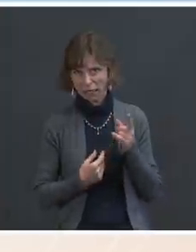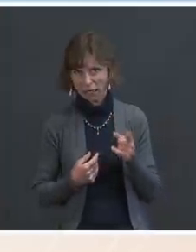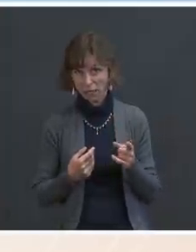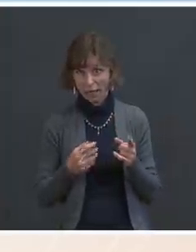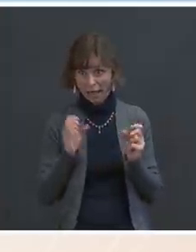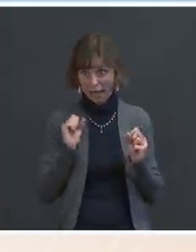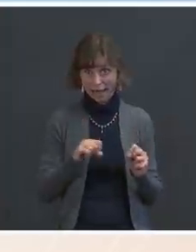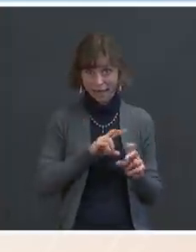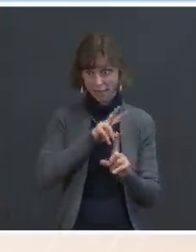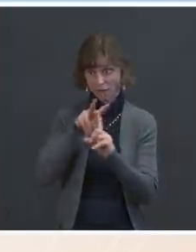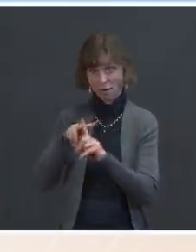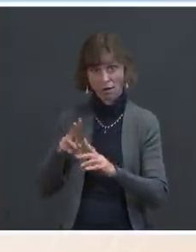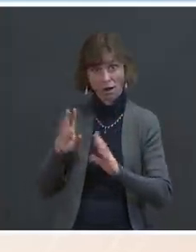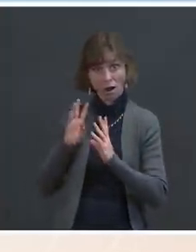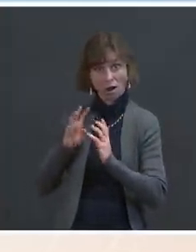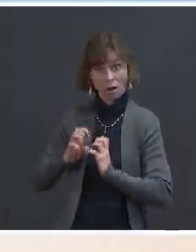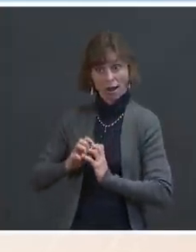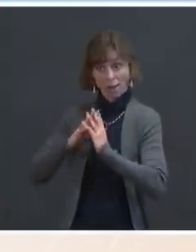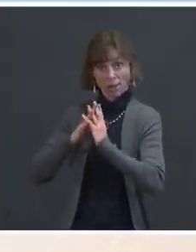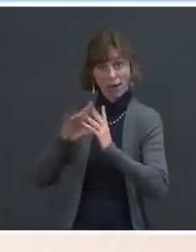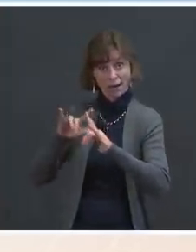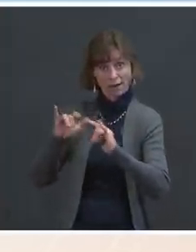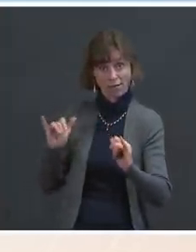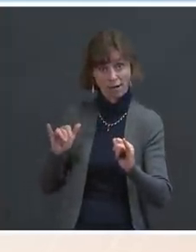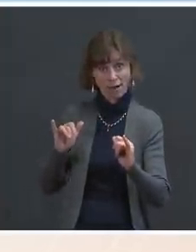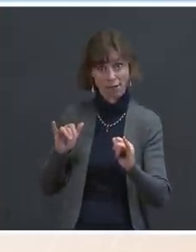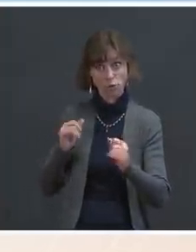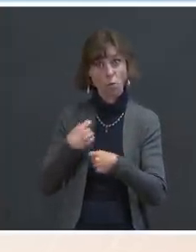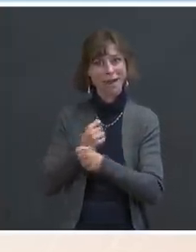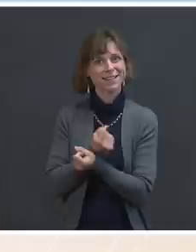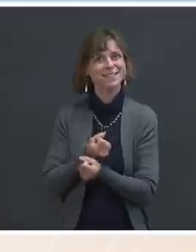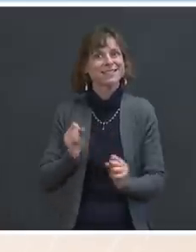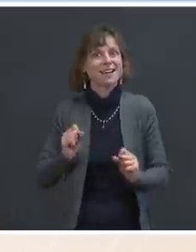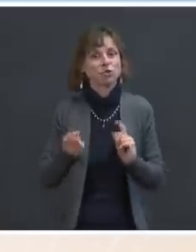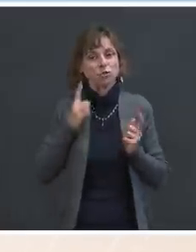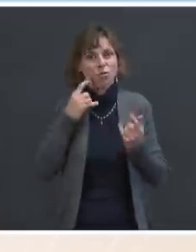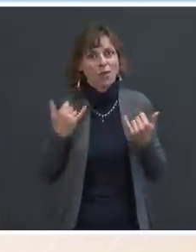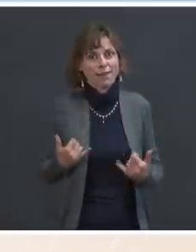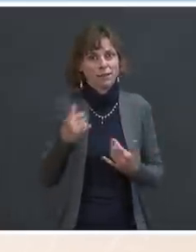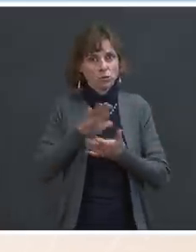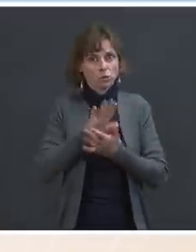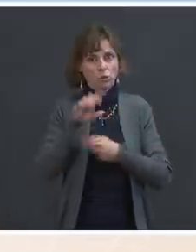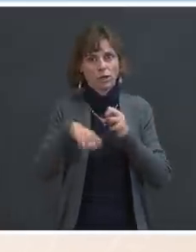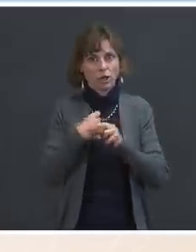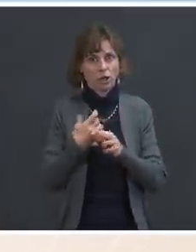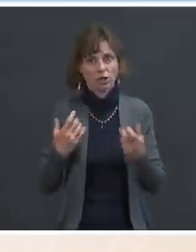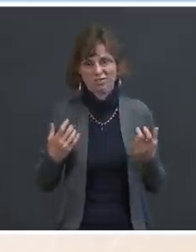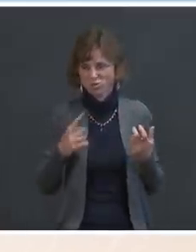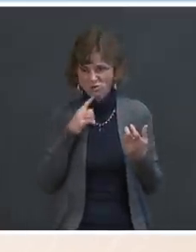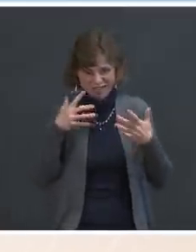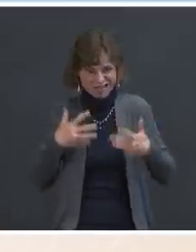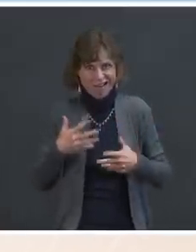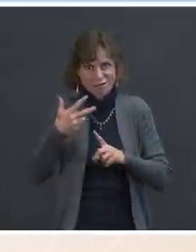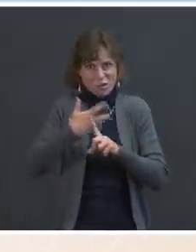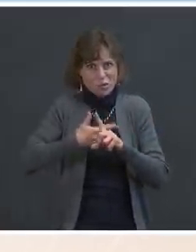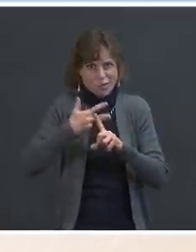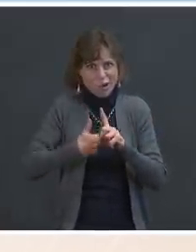to make safety changes for this school year, which, in many parts of the country, is only going to last another three months? Ms. Psaki: You're absolutely right.